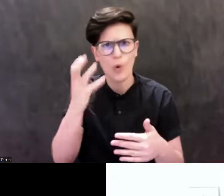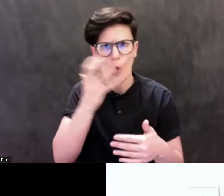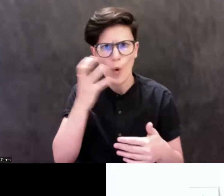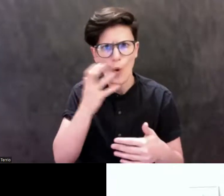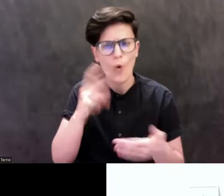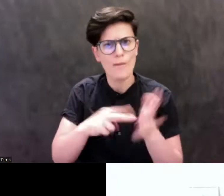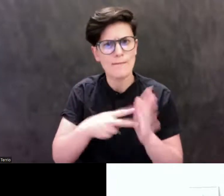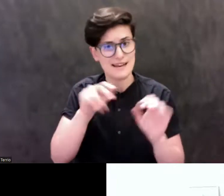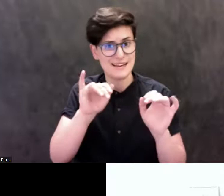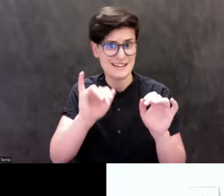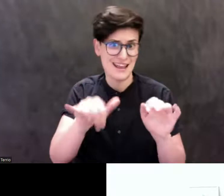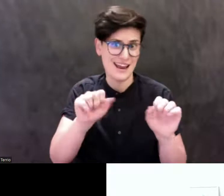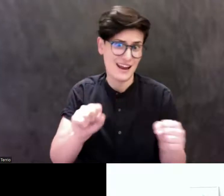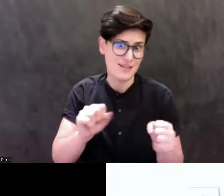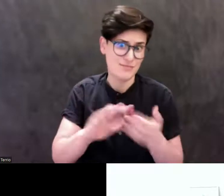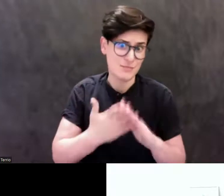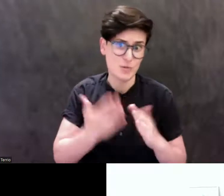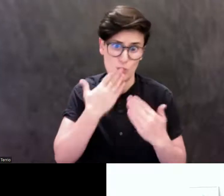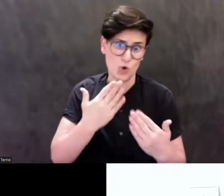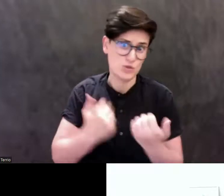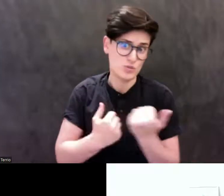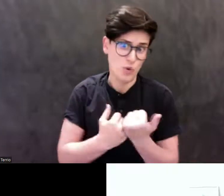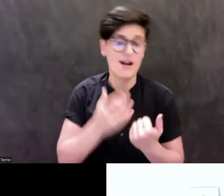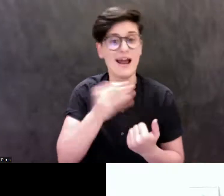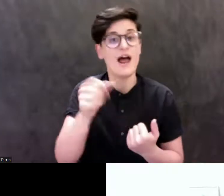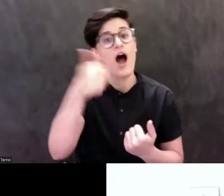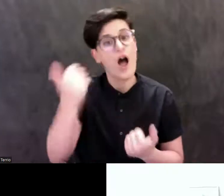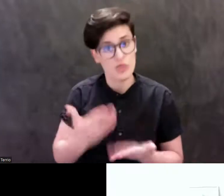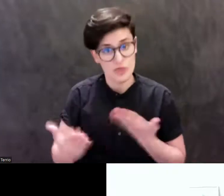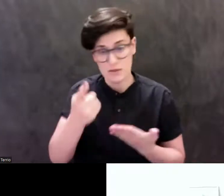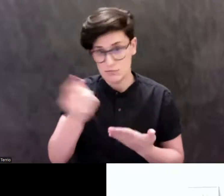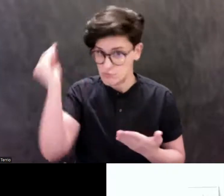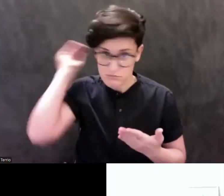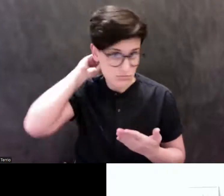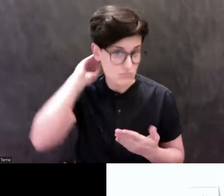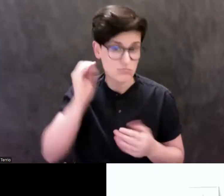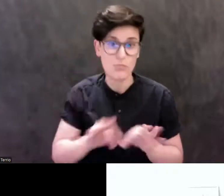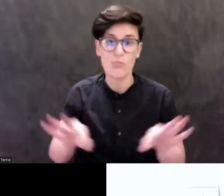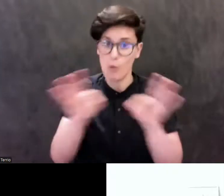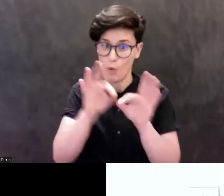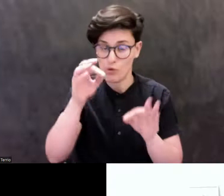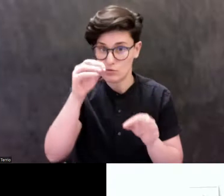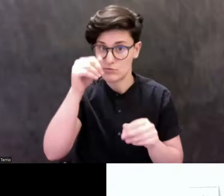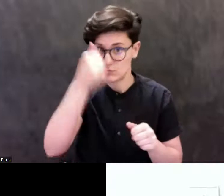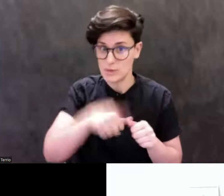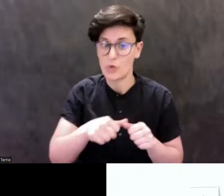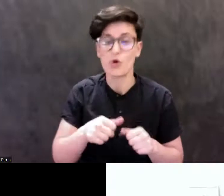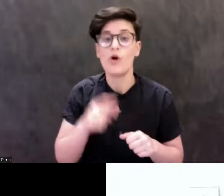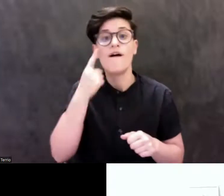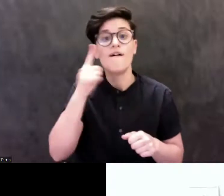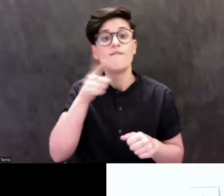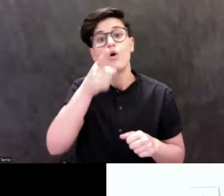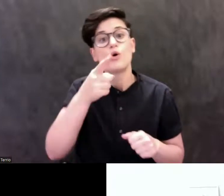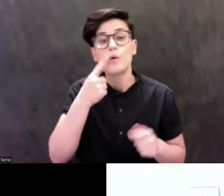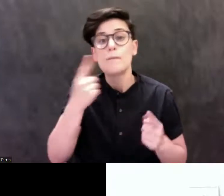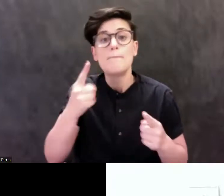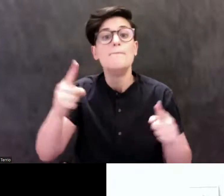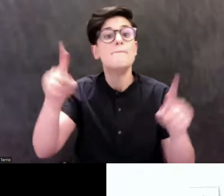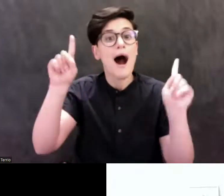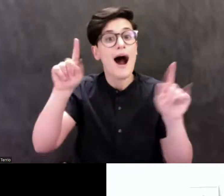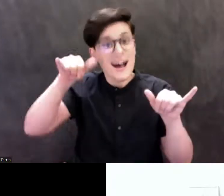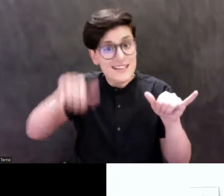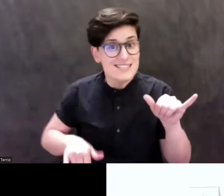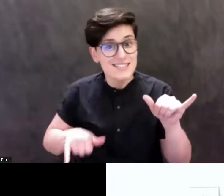The other thing is important to know is that in order to successfully stay on that $50